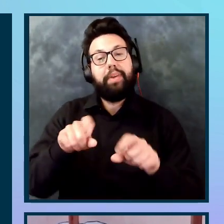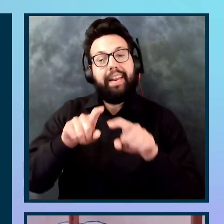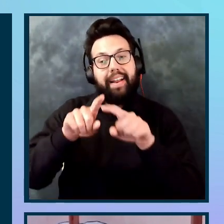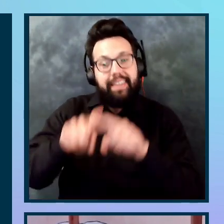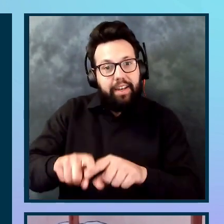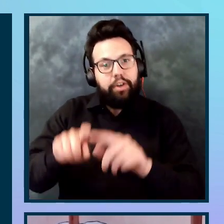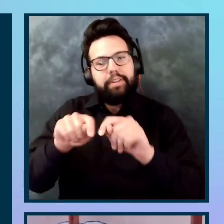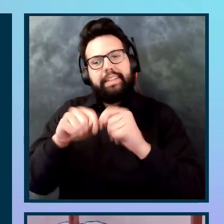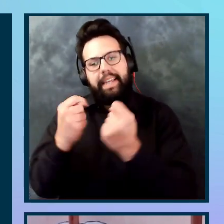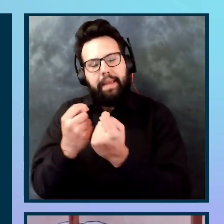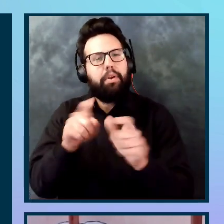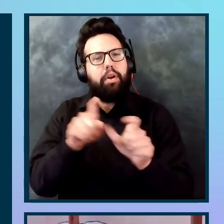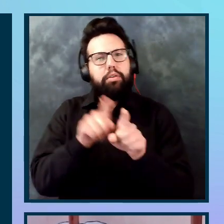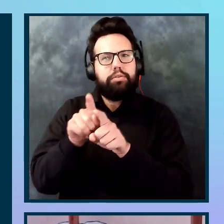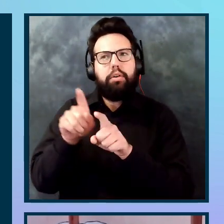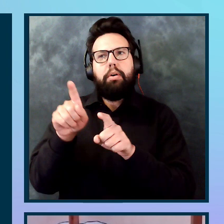accessibility behavior-informed development process,